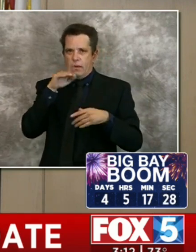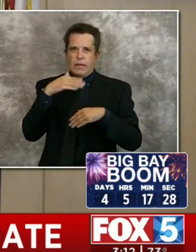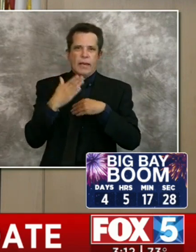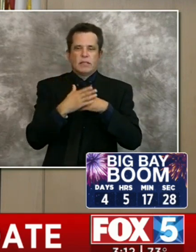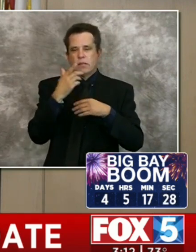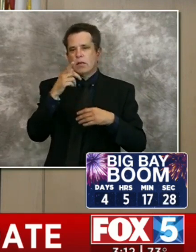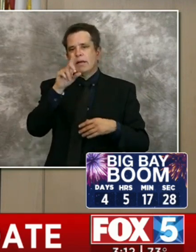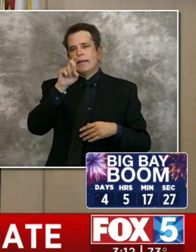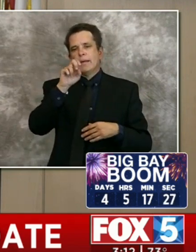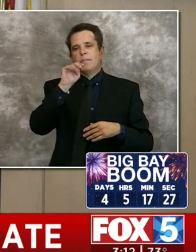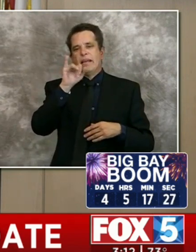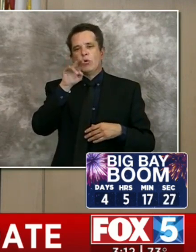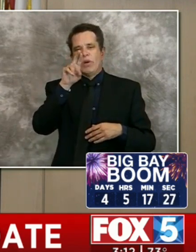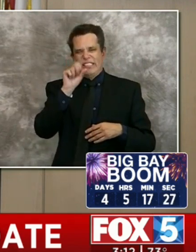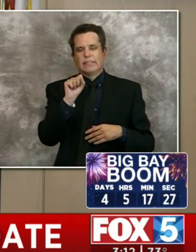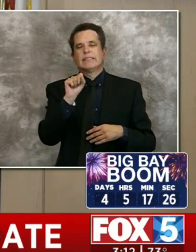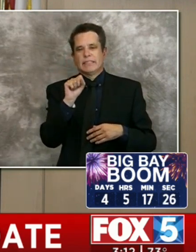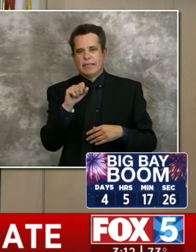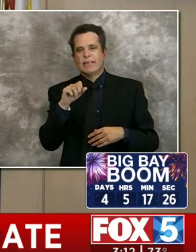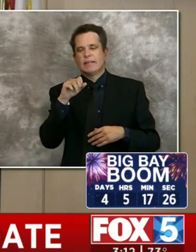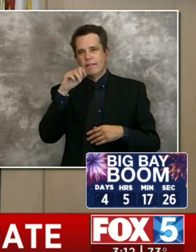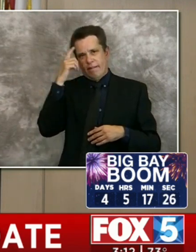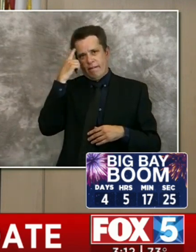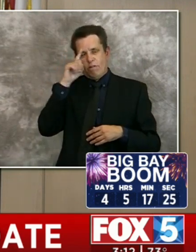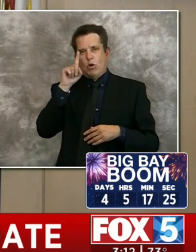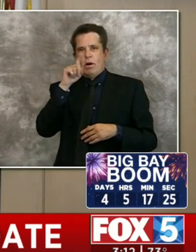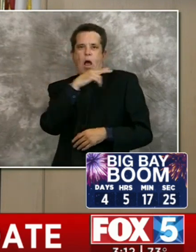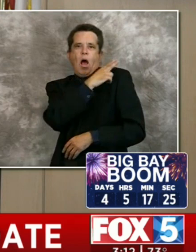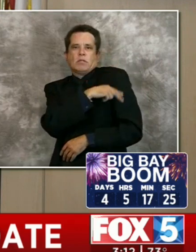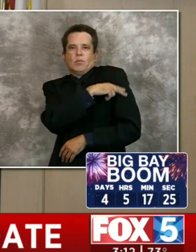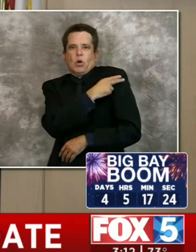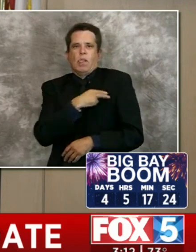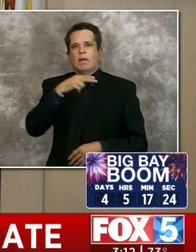PART TO PREVENT THE SPREAD OF COVID-19. NOW PLEASE WELCOME